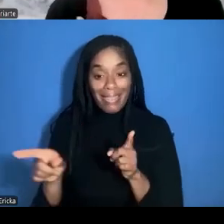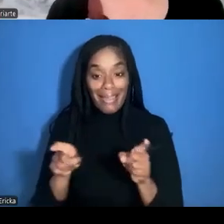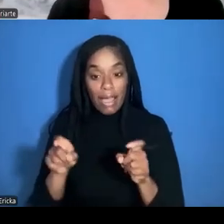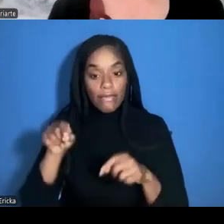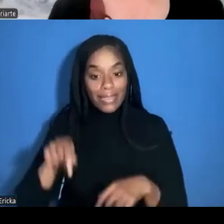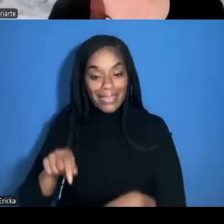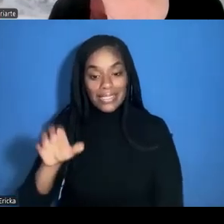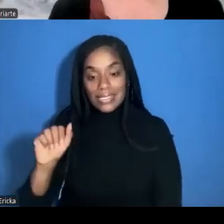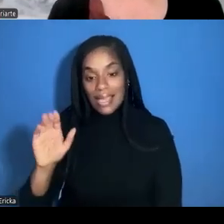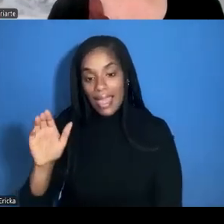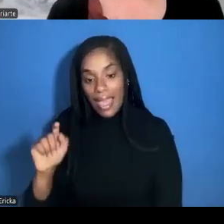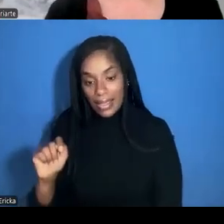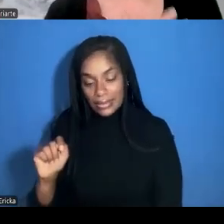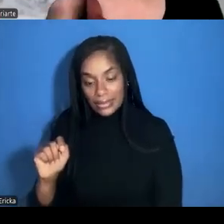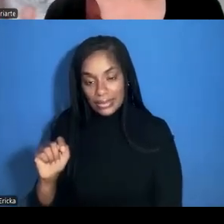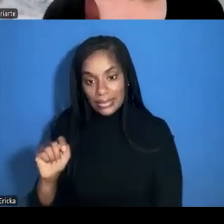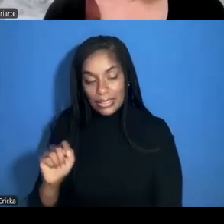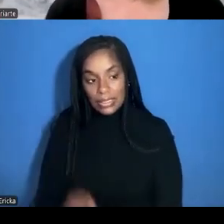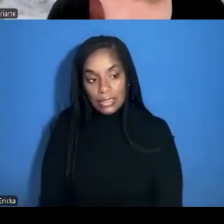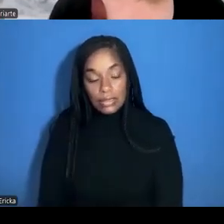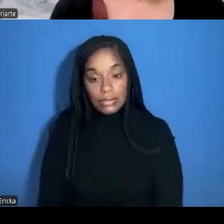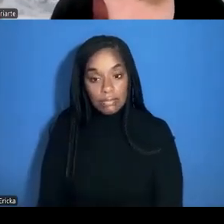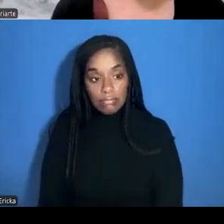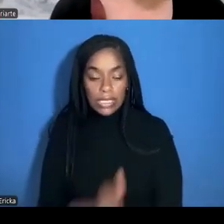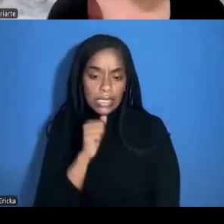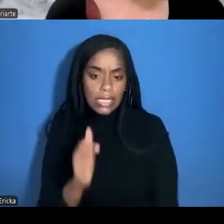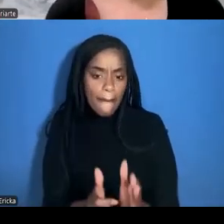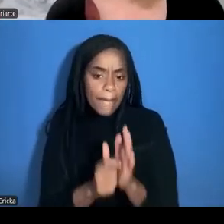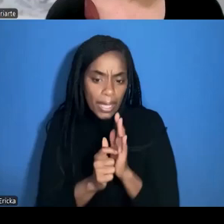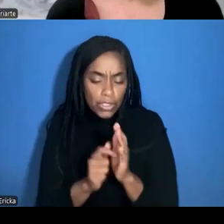And it's not mandatory that all states have this program.